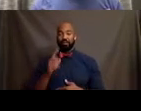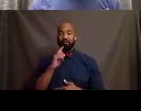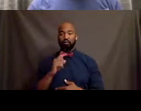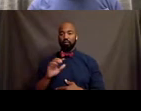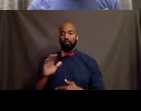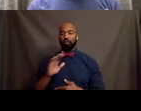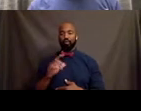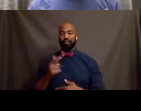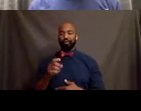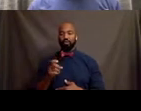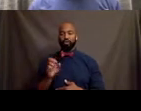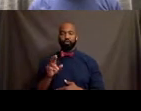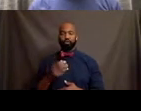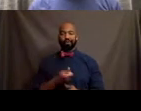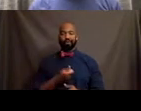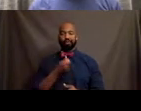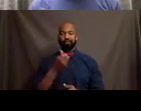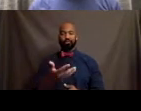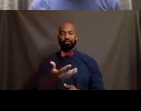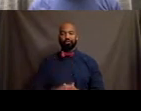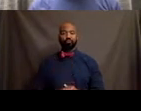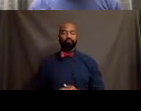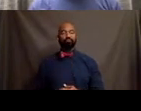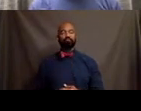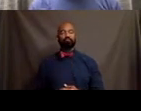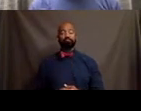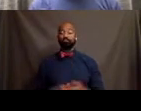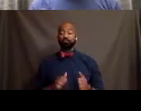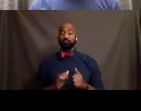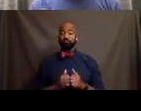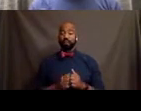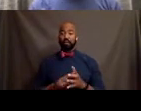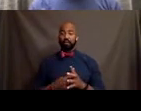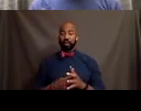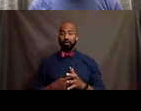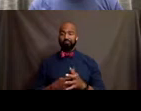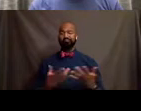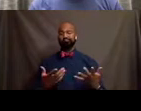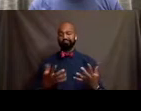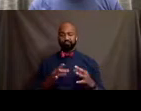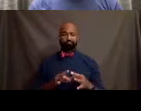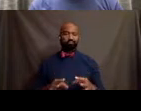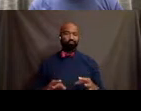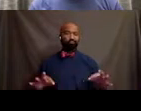So how do we get started? The most important thing is to find a healthcare clinic